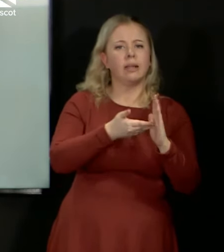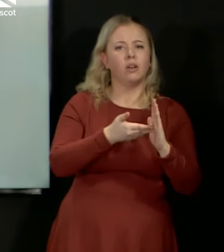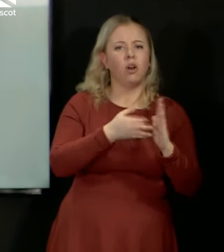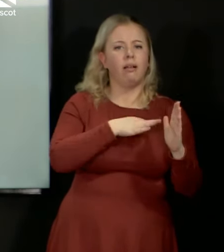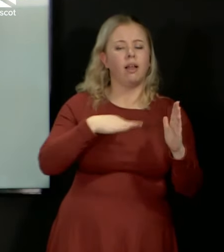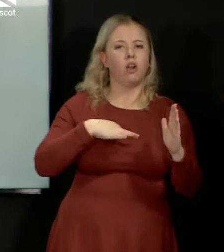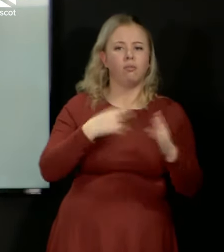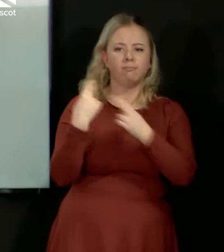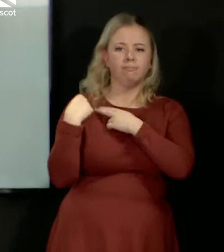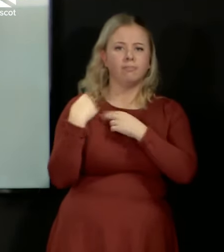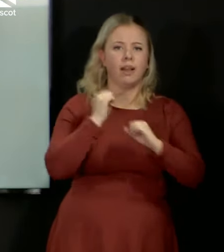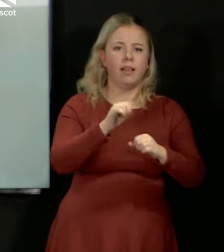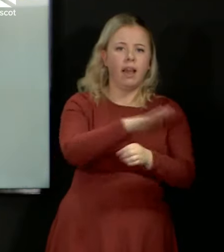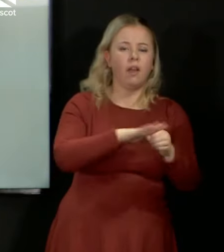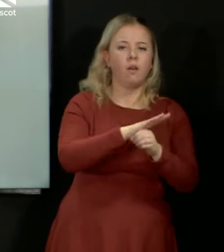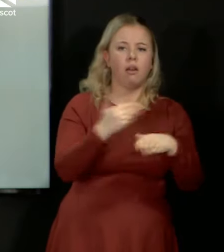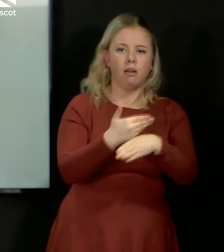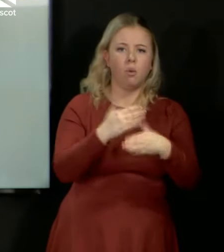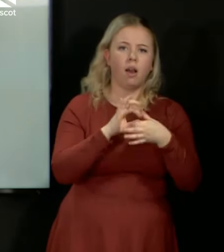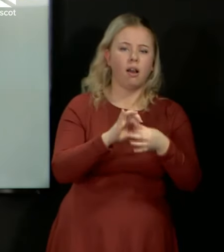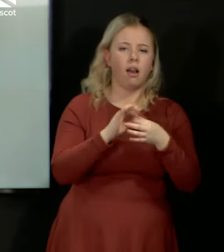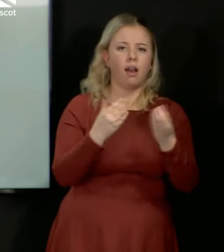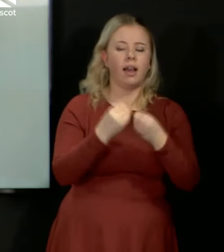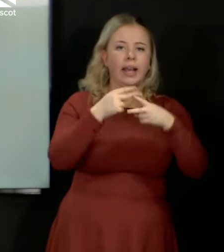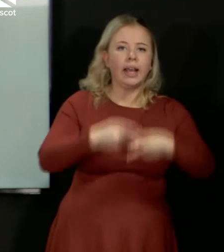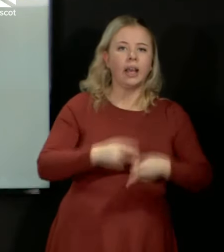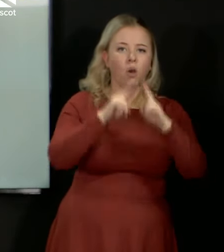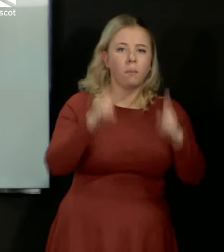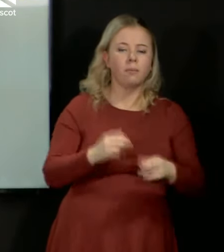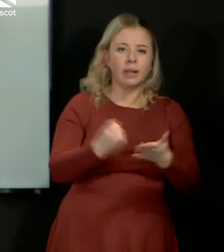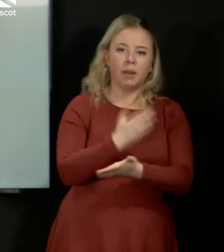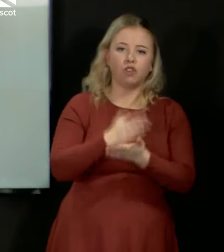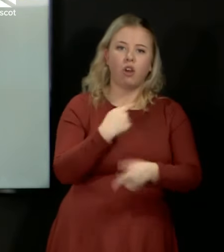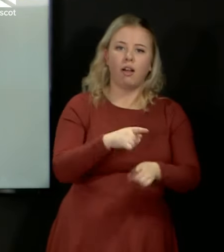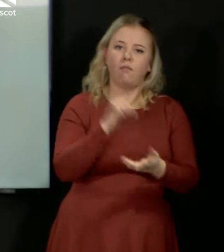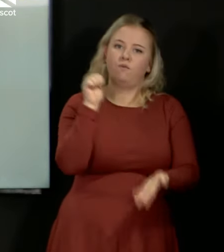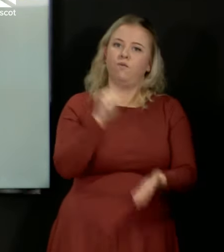locality, to work with care homes to ensure they're getting the right clinical input.